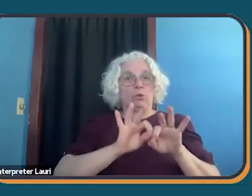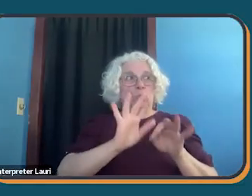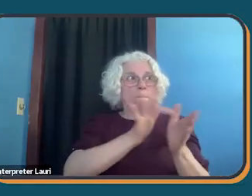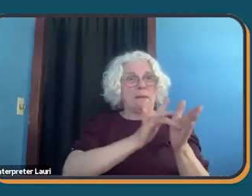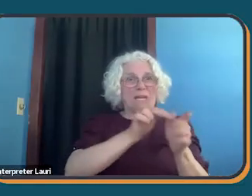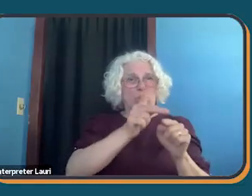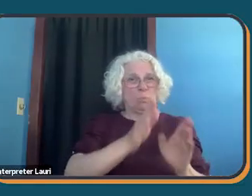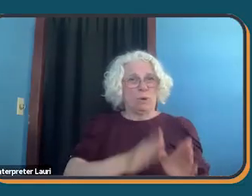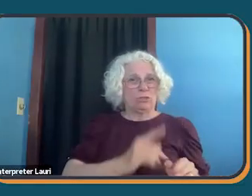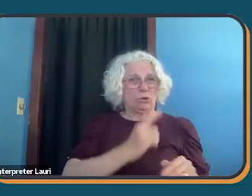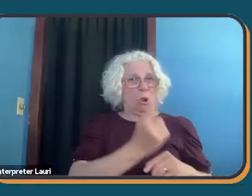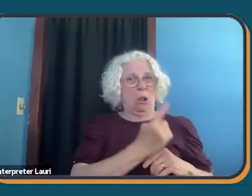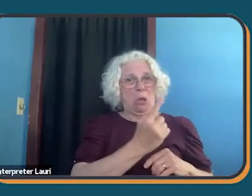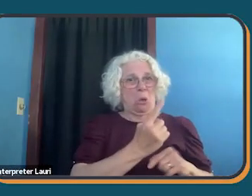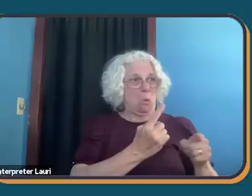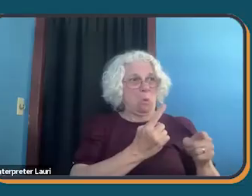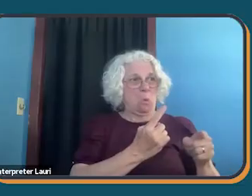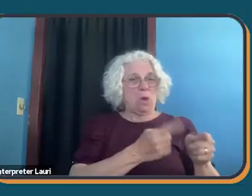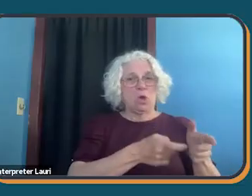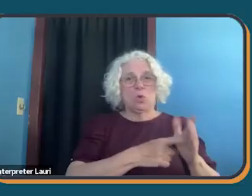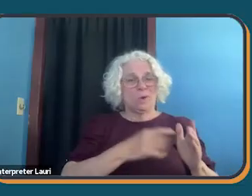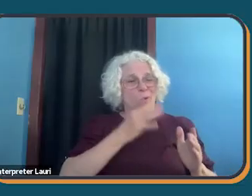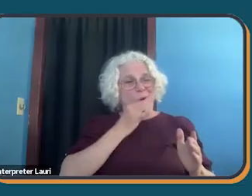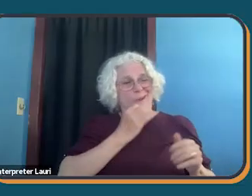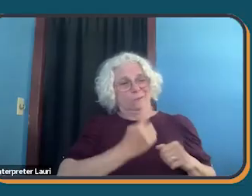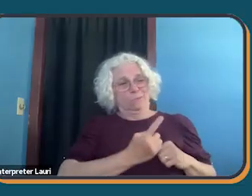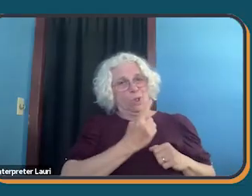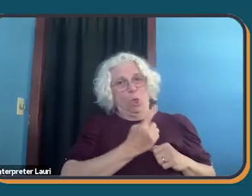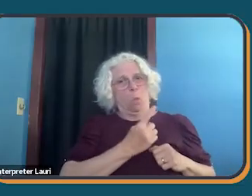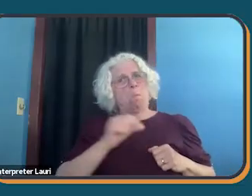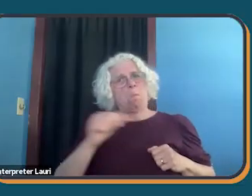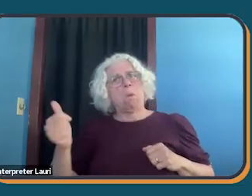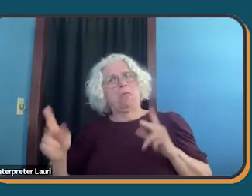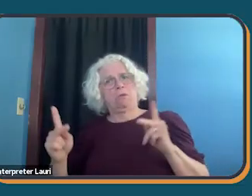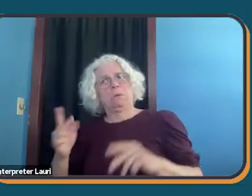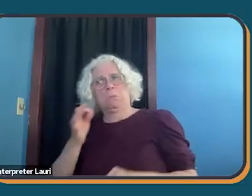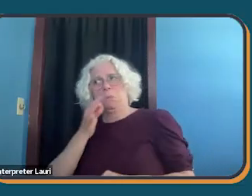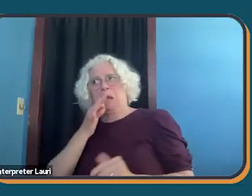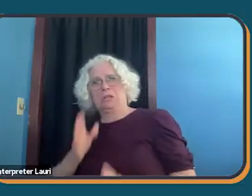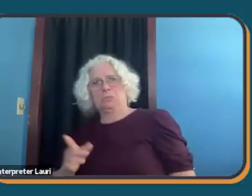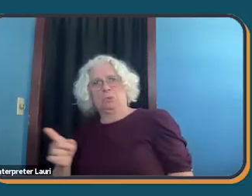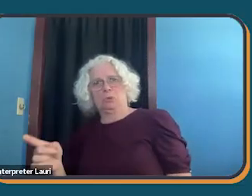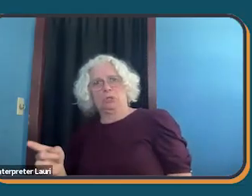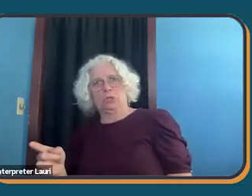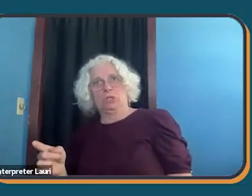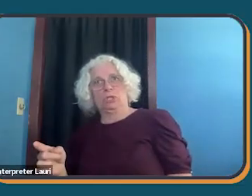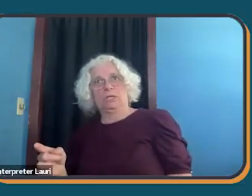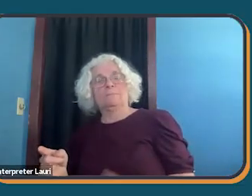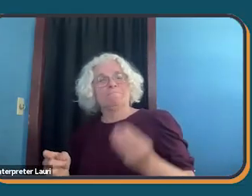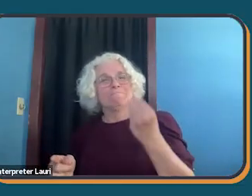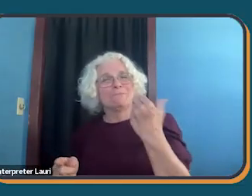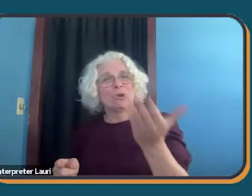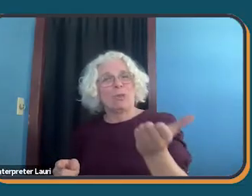They don't have to be an expert in accessibility, because there are experts. So, we just want you to know there's a whole network